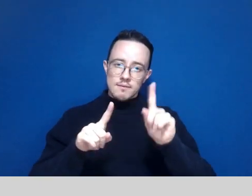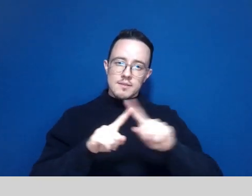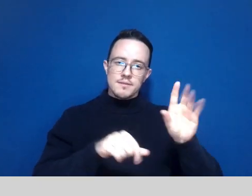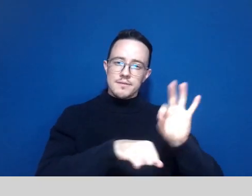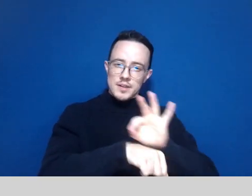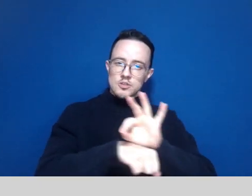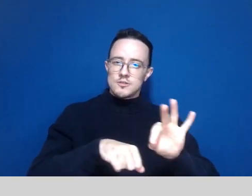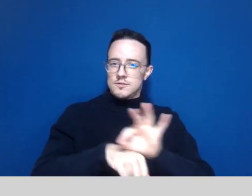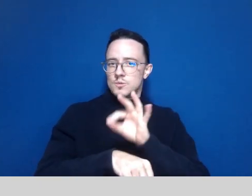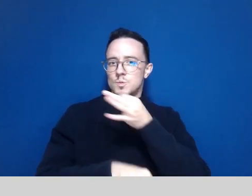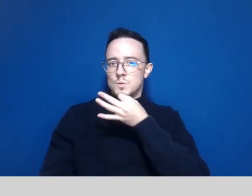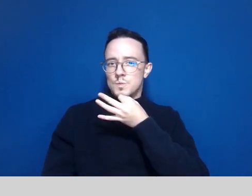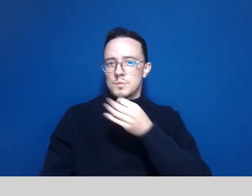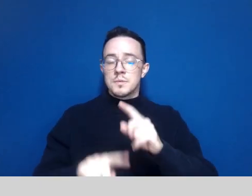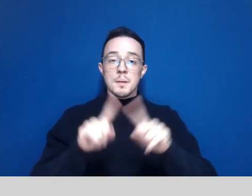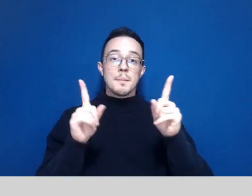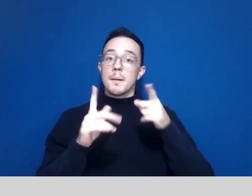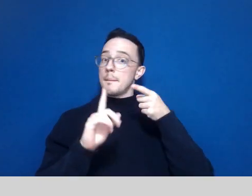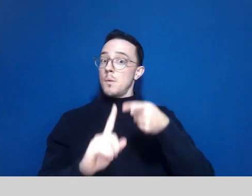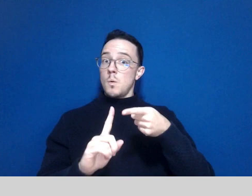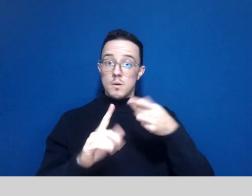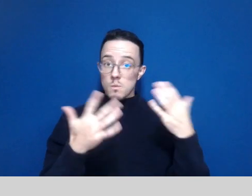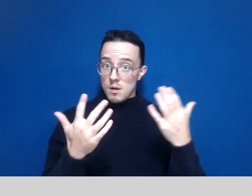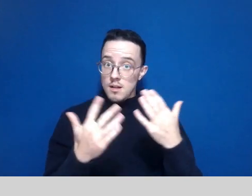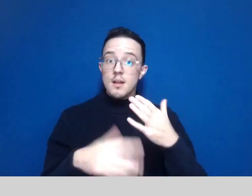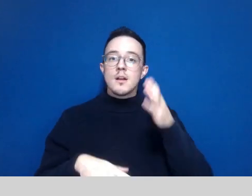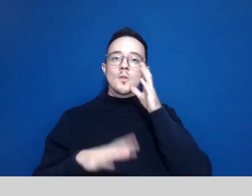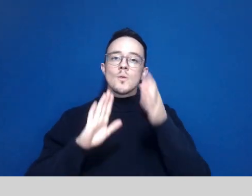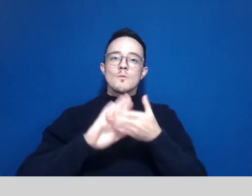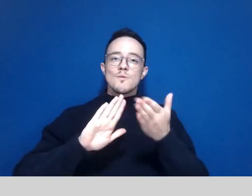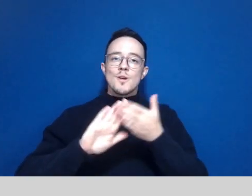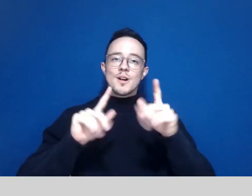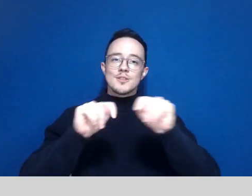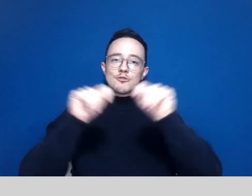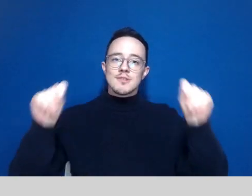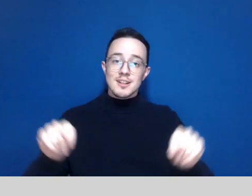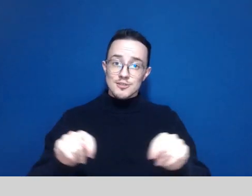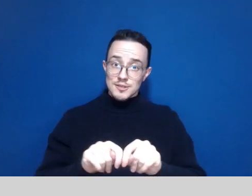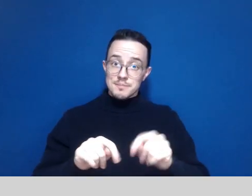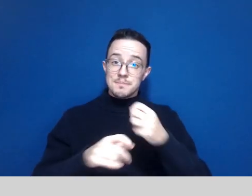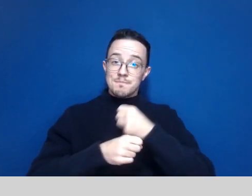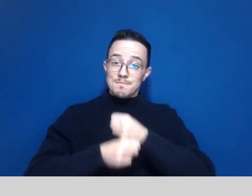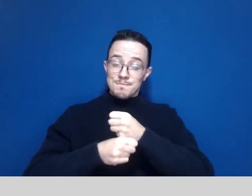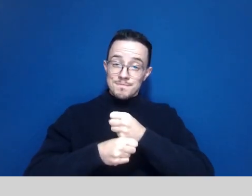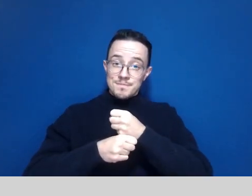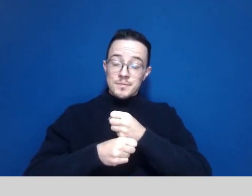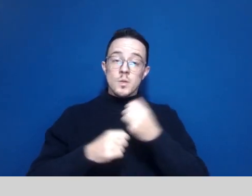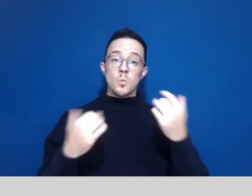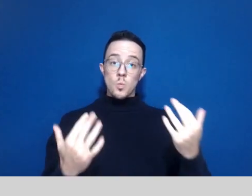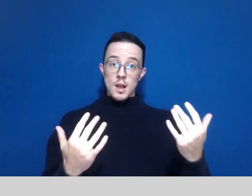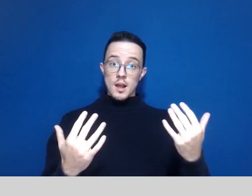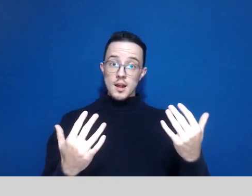But, ultimately you're going to run this transcription job. You're going to wait and then when you're done, you're going to get a job object